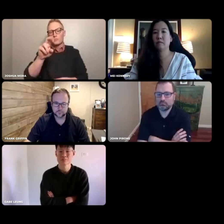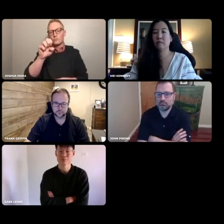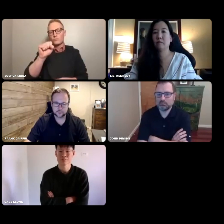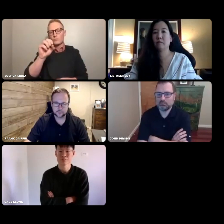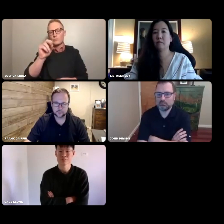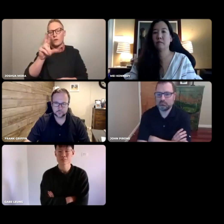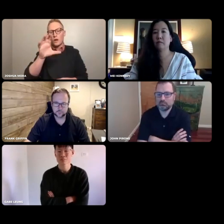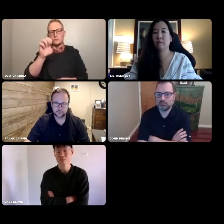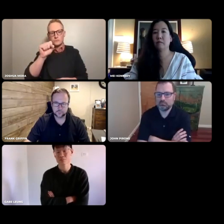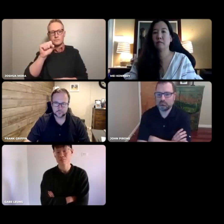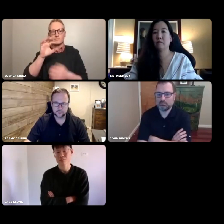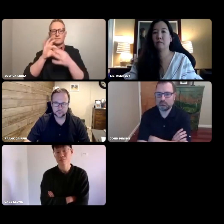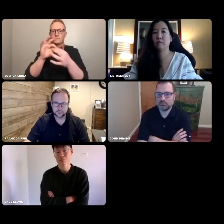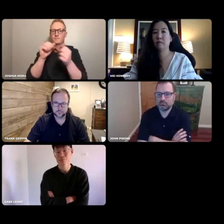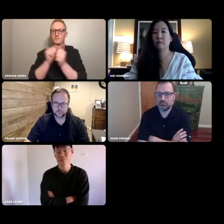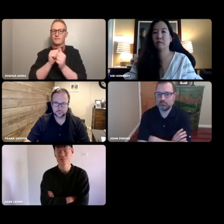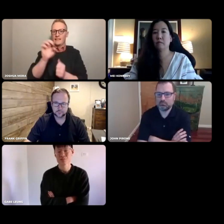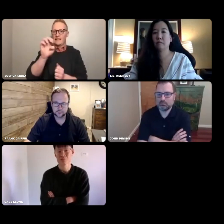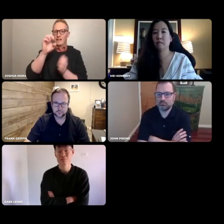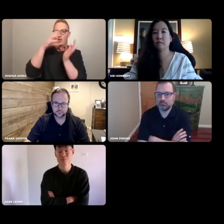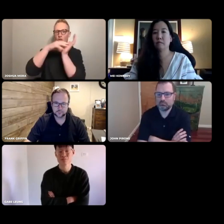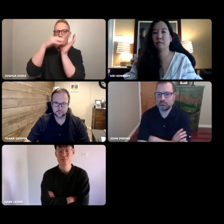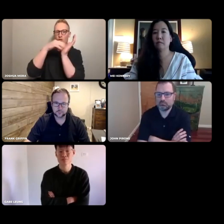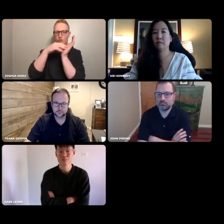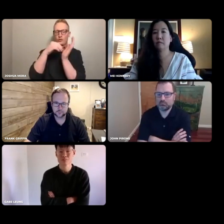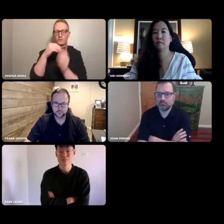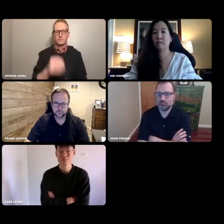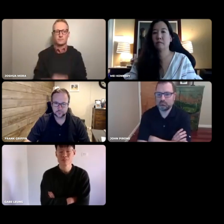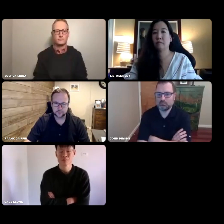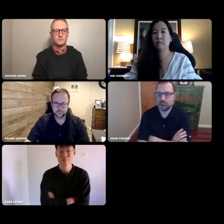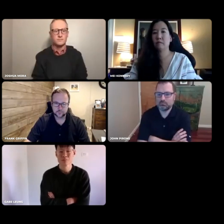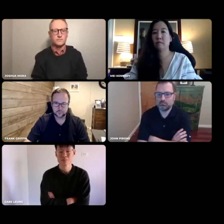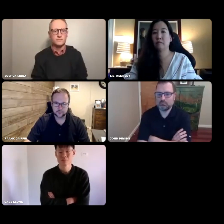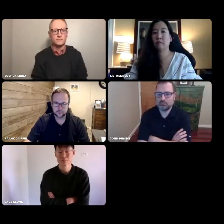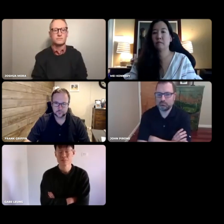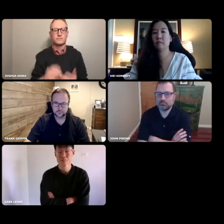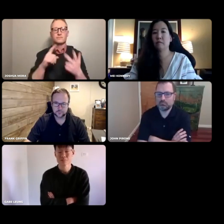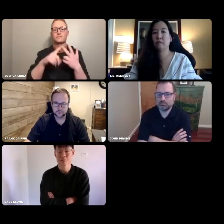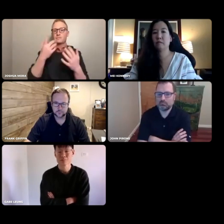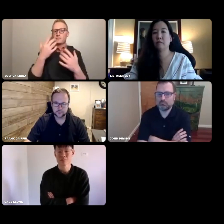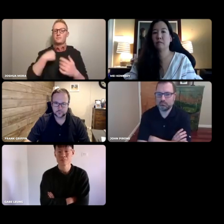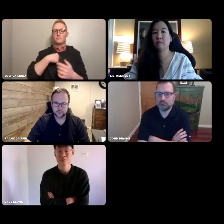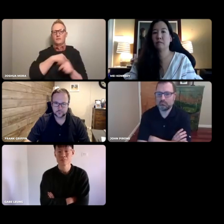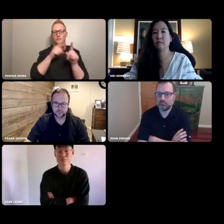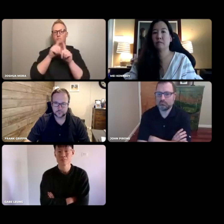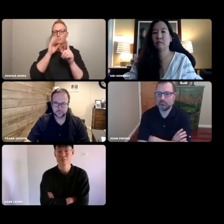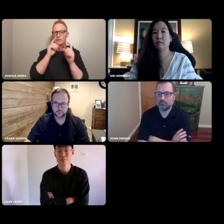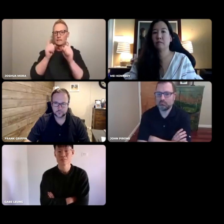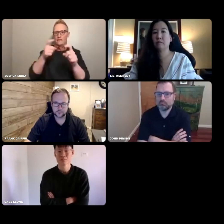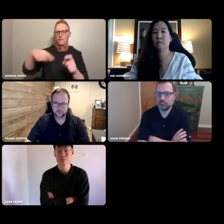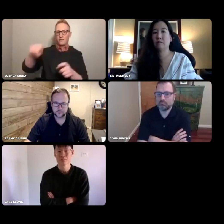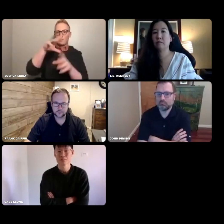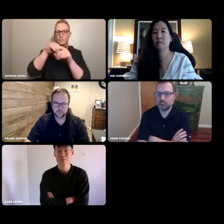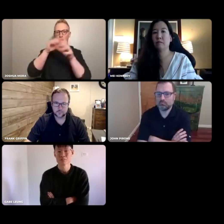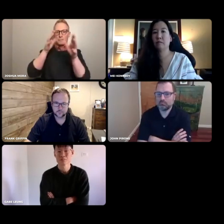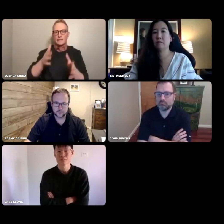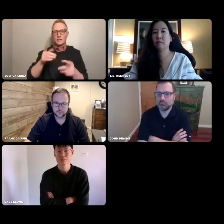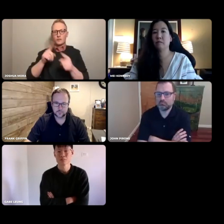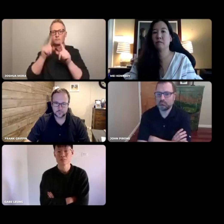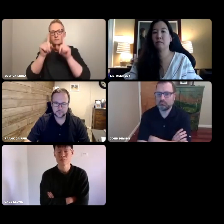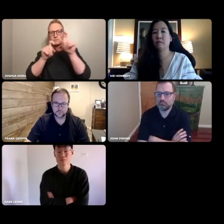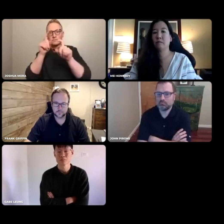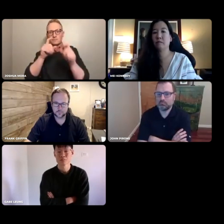Tonight's platform is one of the many tools and resources that are part of E-learning.